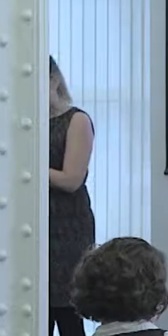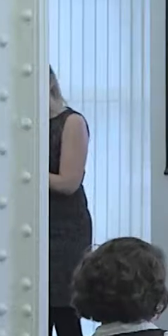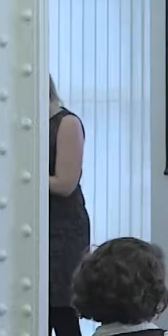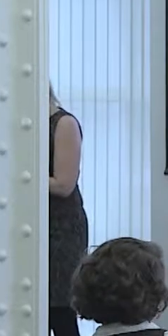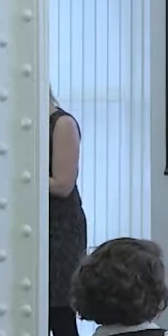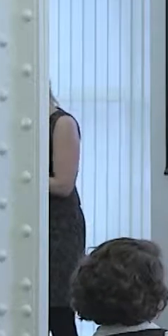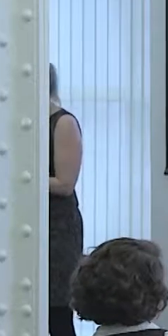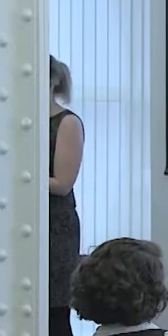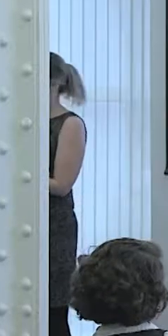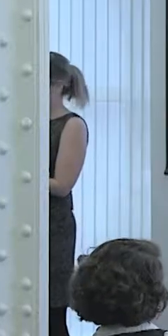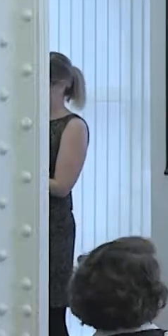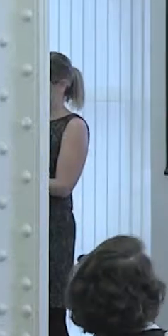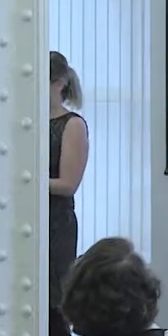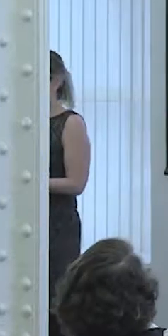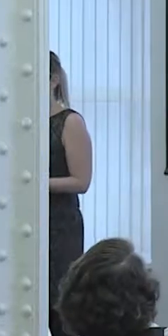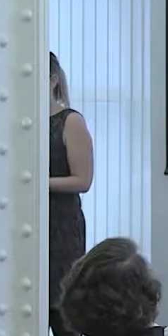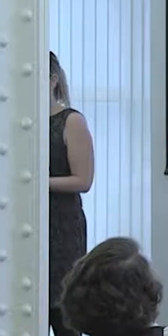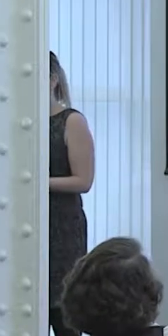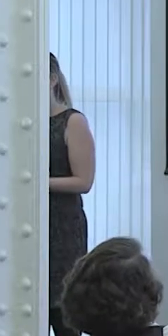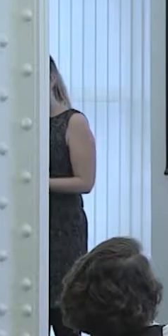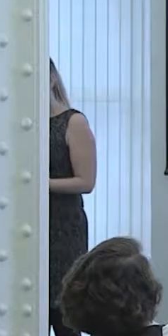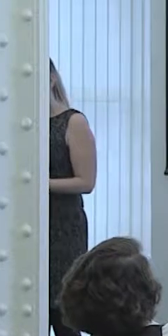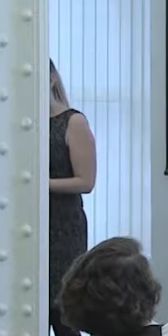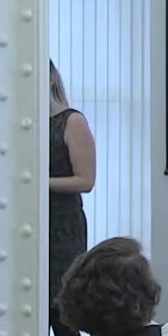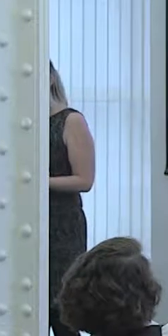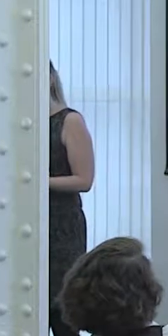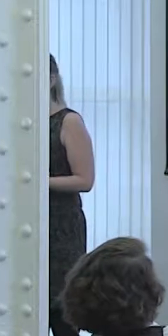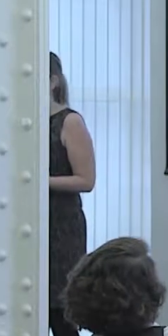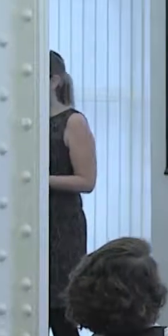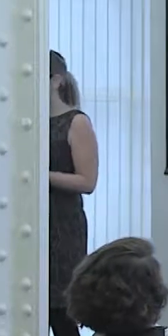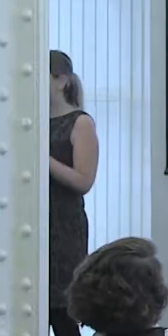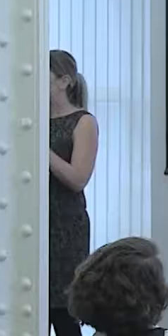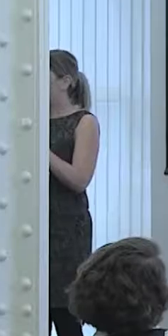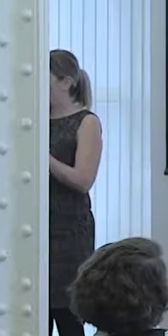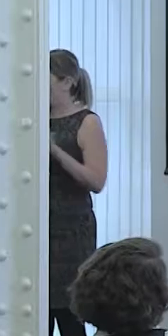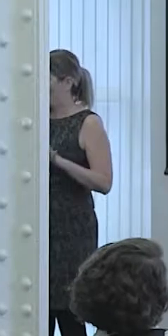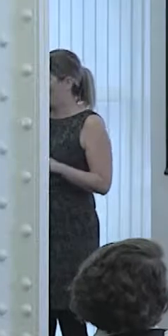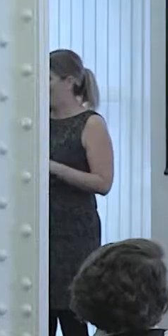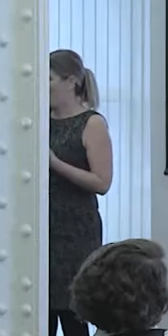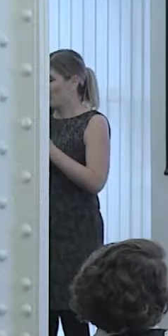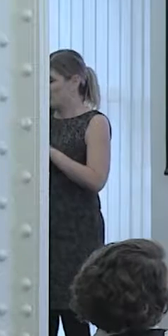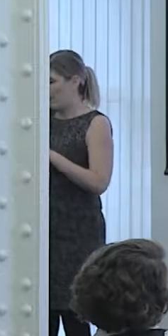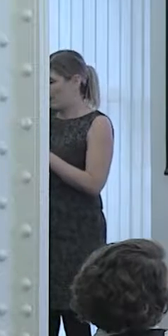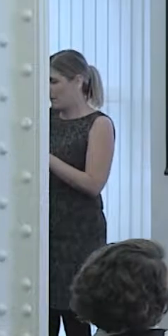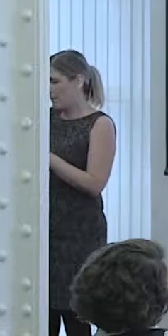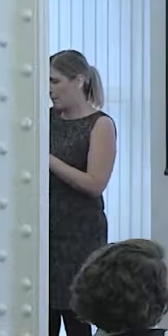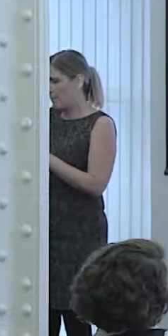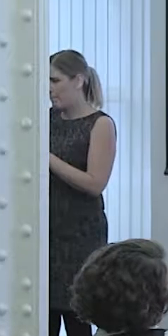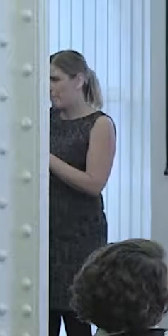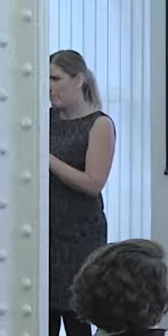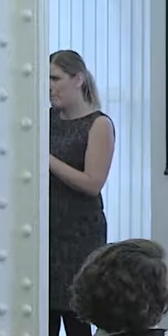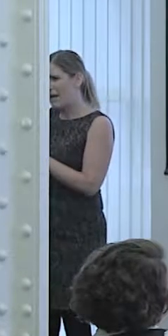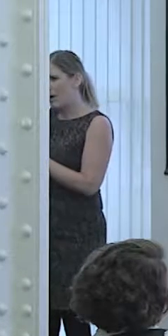A recent example that was put into play was, one of my friends, who is a power-chair user in Berkeley,